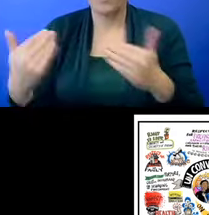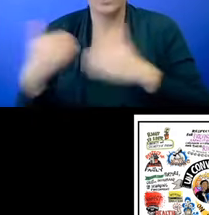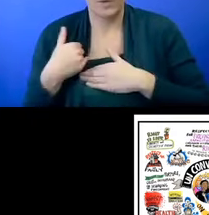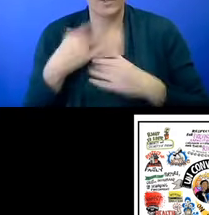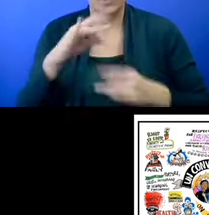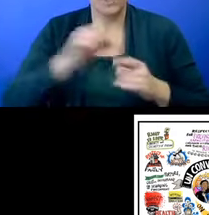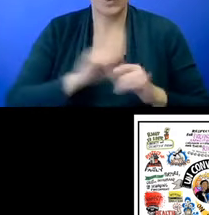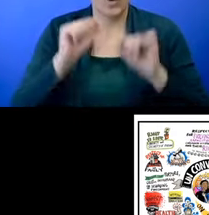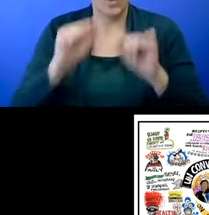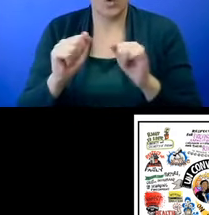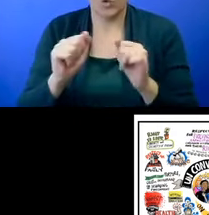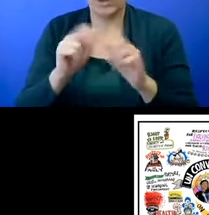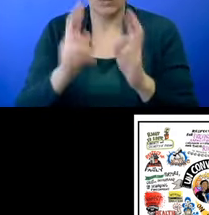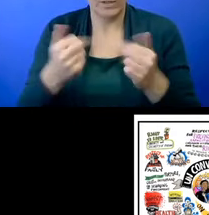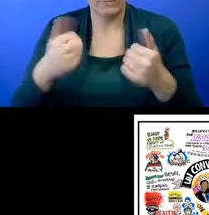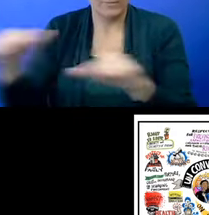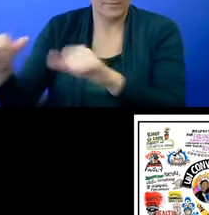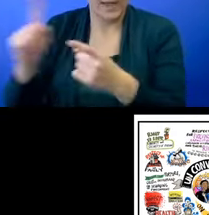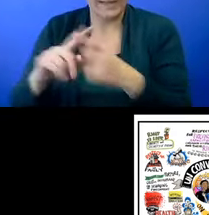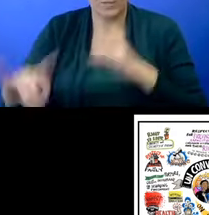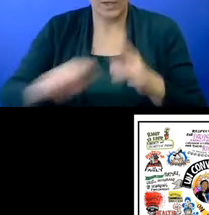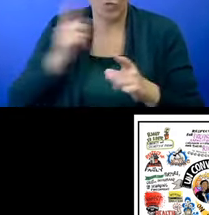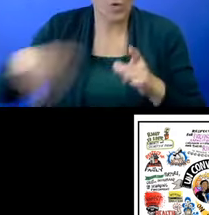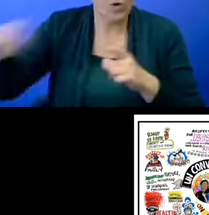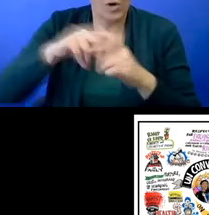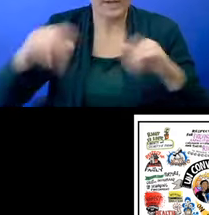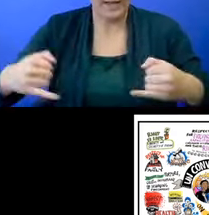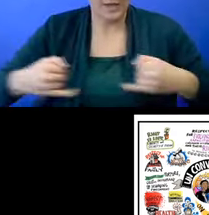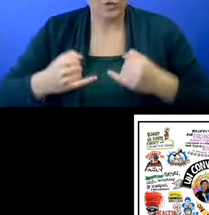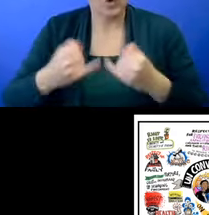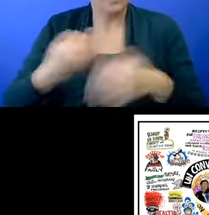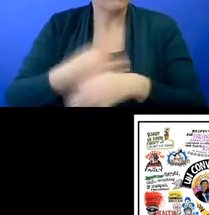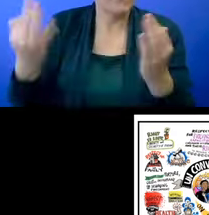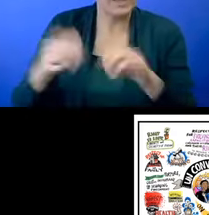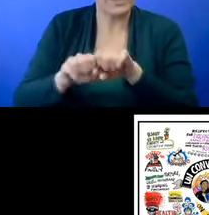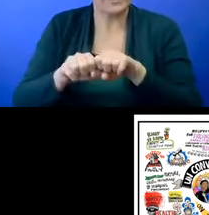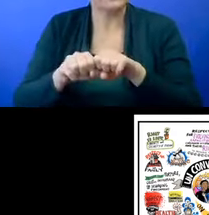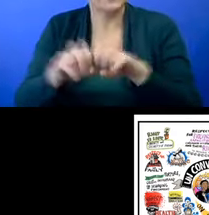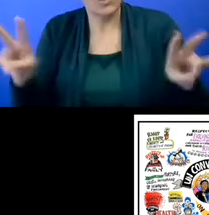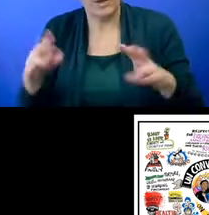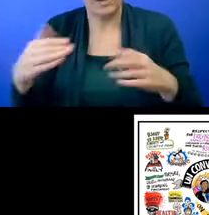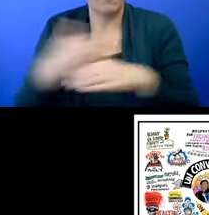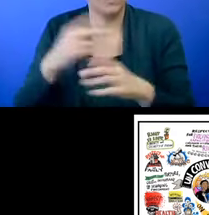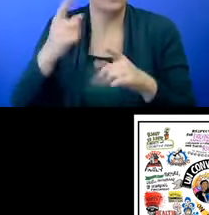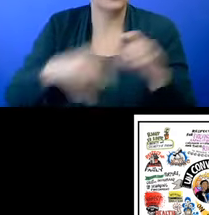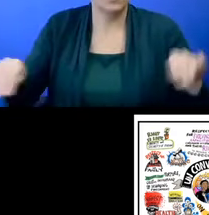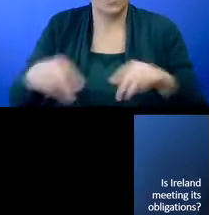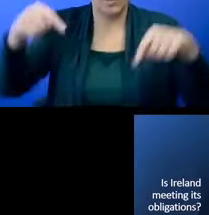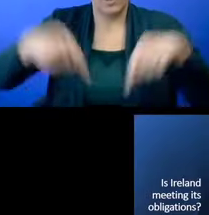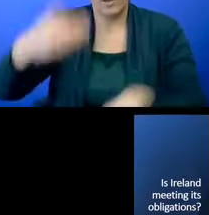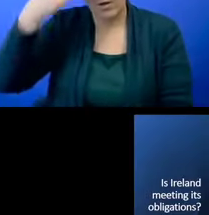and allow them to be exercised freely and equally by disabled people in Ireland.